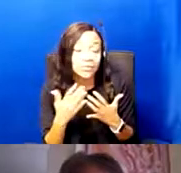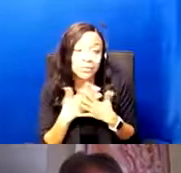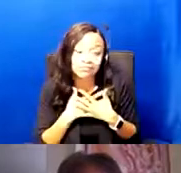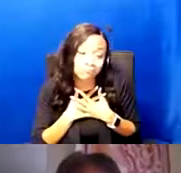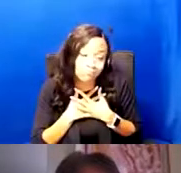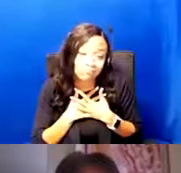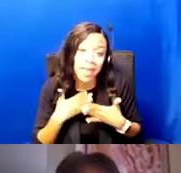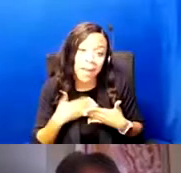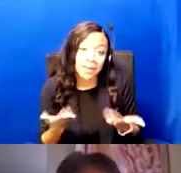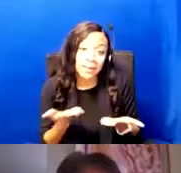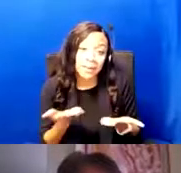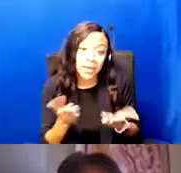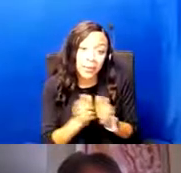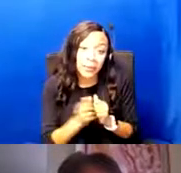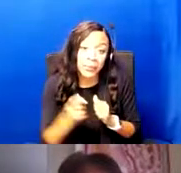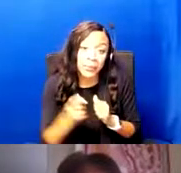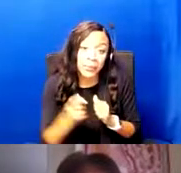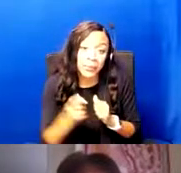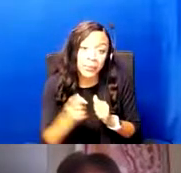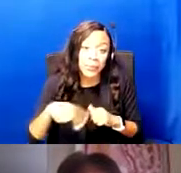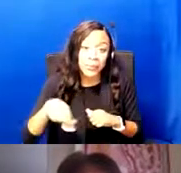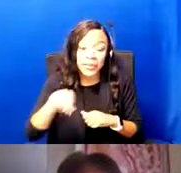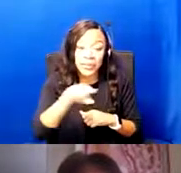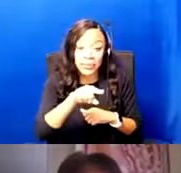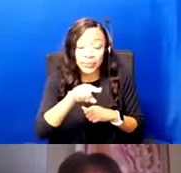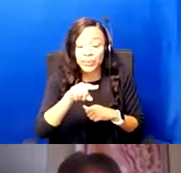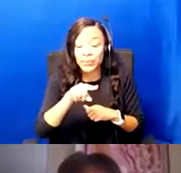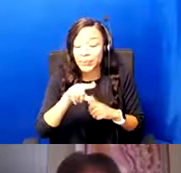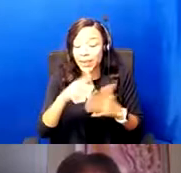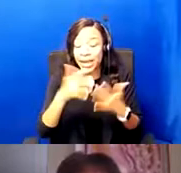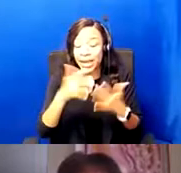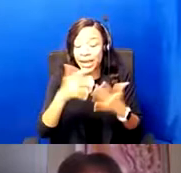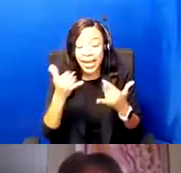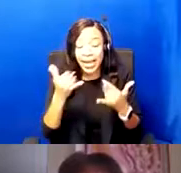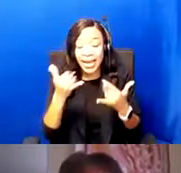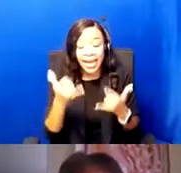And just second so much of what's gone on but I think what I wanna comment on is just,